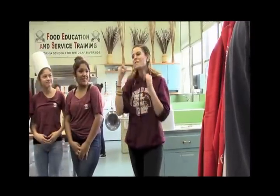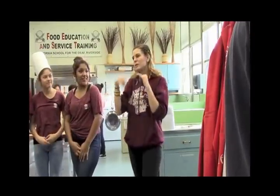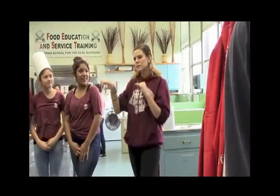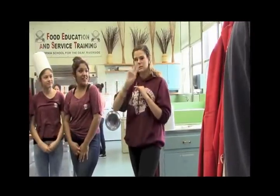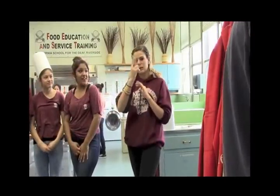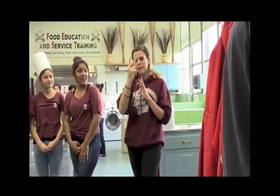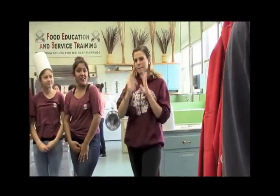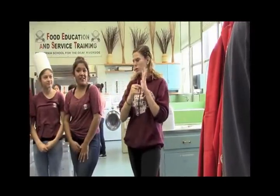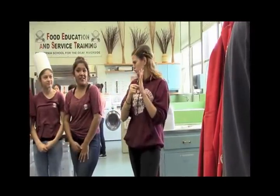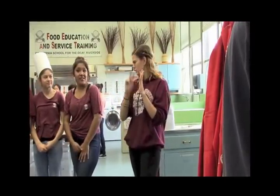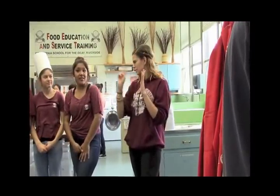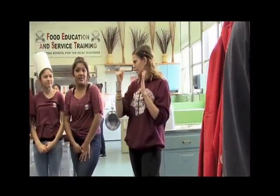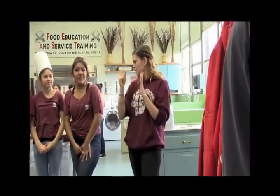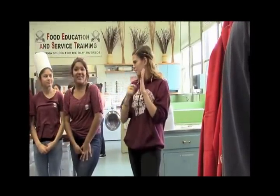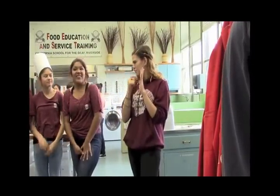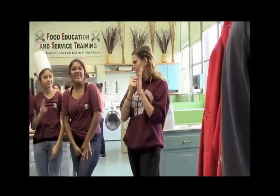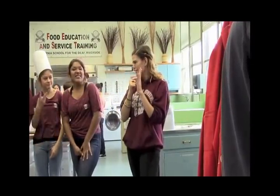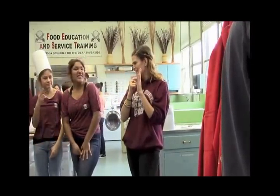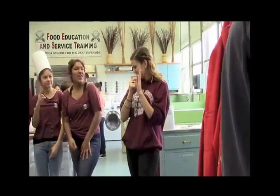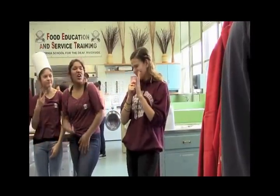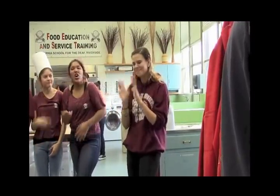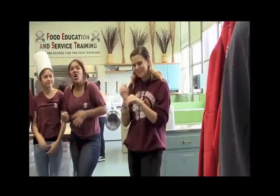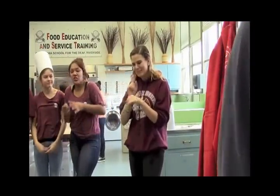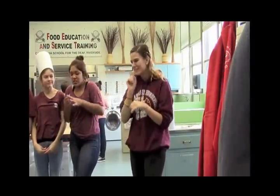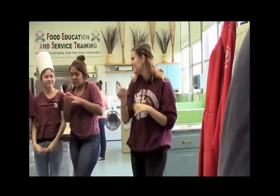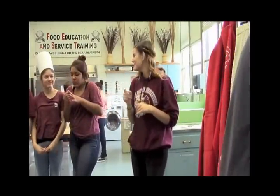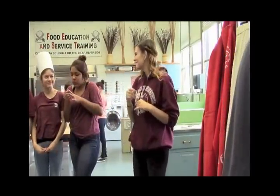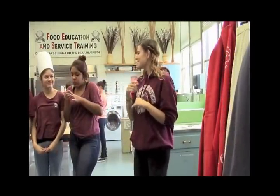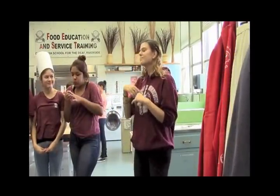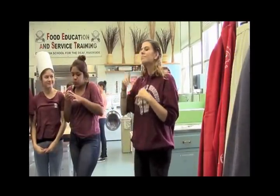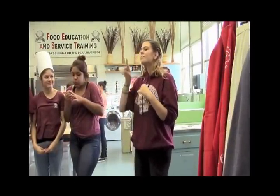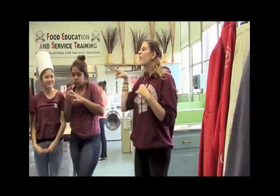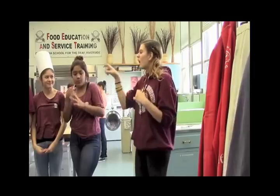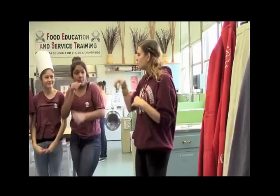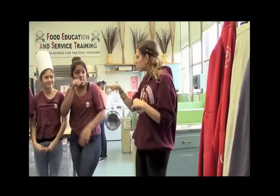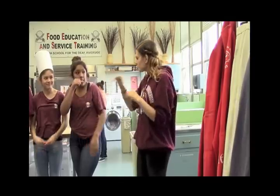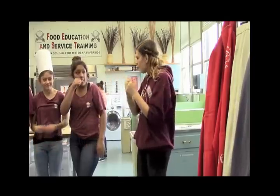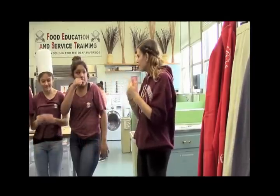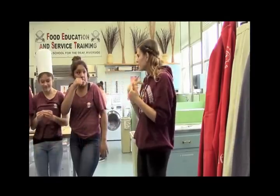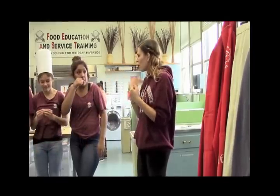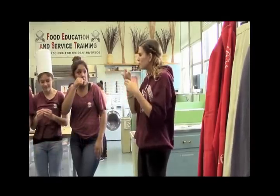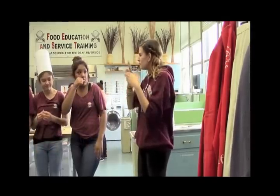TV Reporter: Hi, I'm Dylan Lesti, 2nd period, I ask you how you feel abou the results?